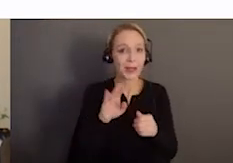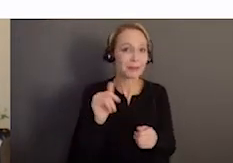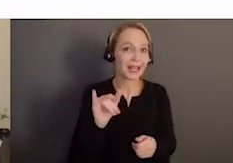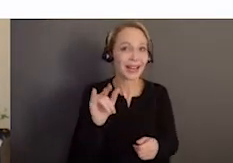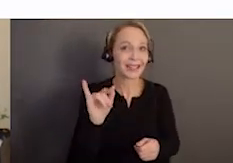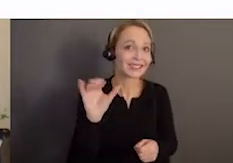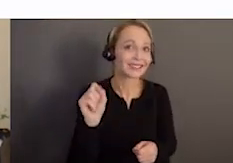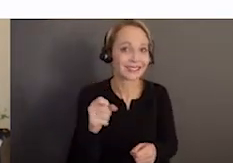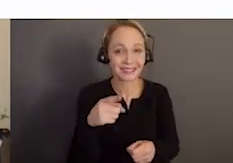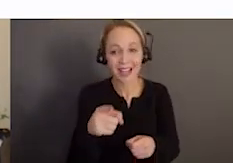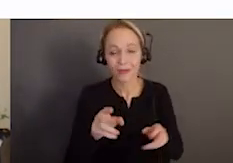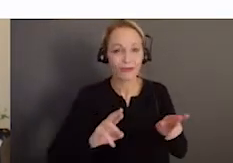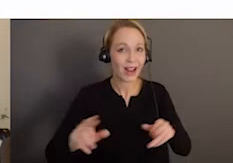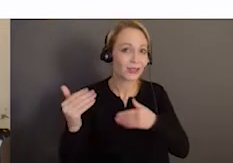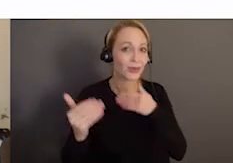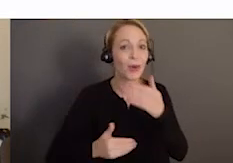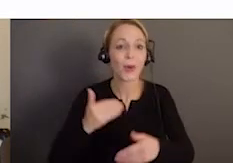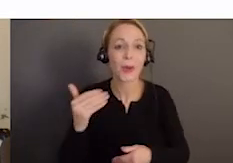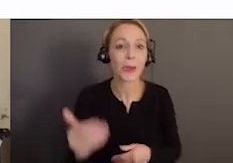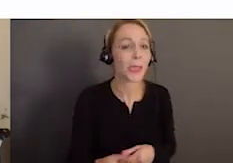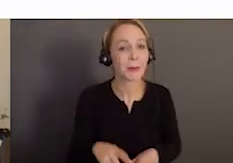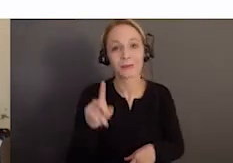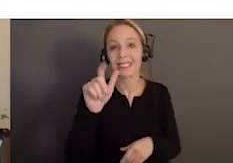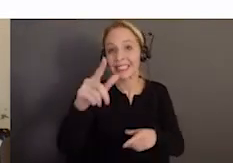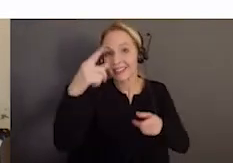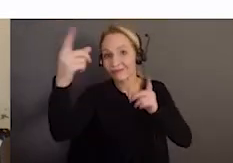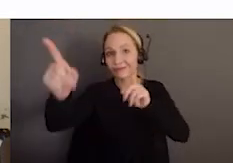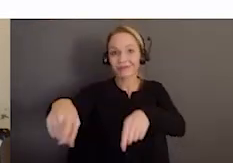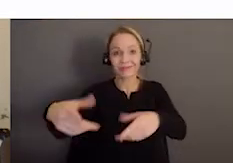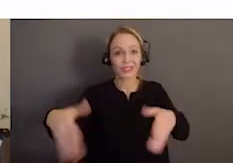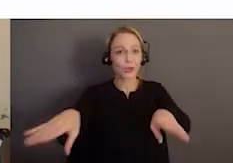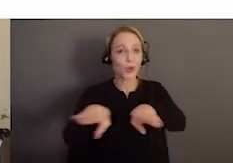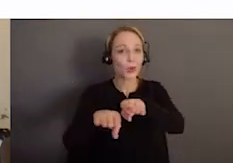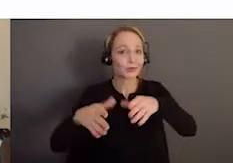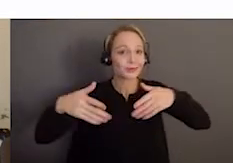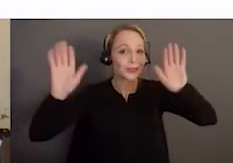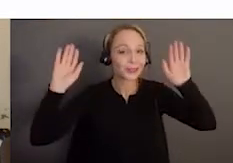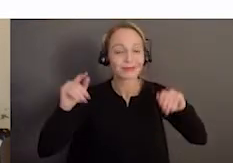READY TO GO AND THE DEAL HAS CLOSED AND THEY ARE READY TO DO BUSINESS.